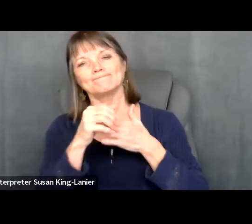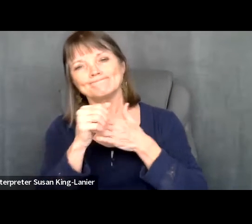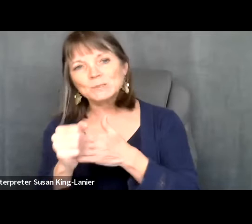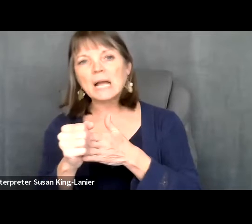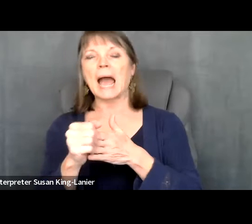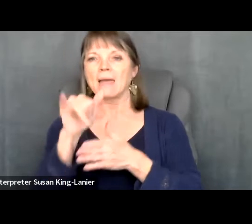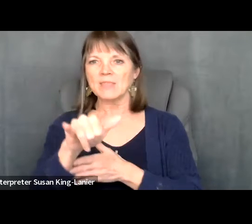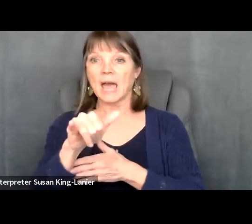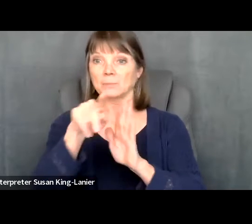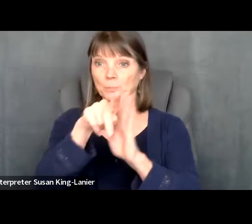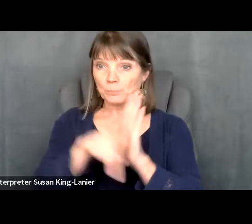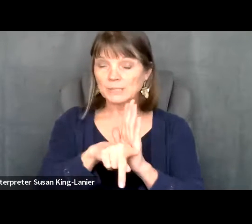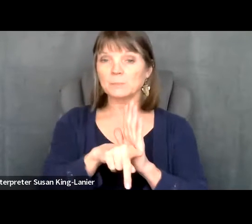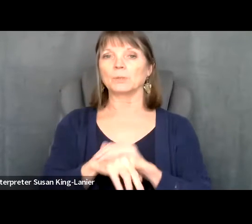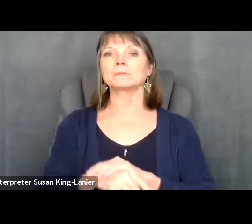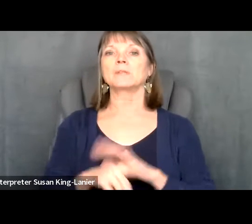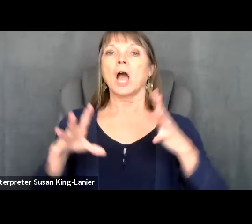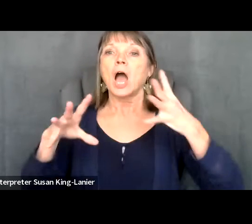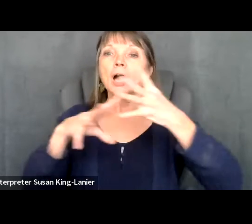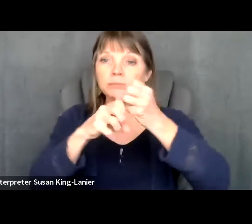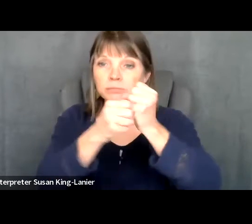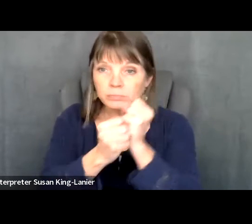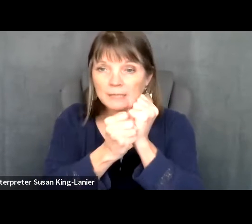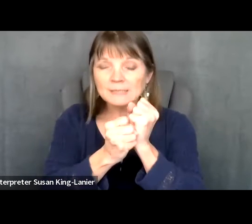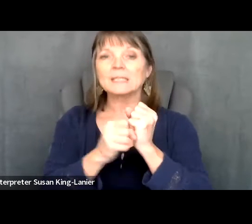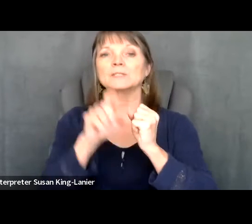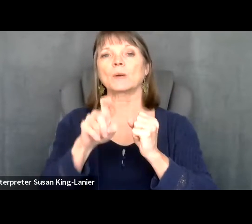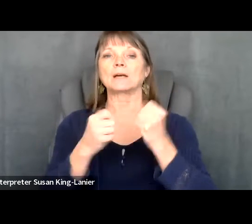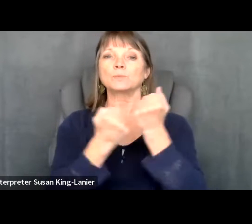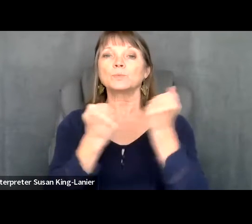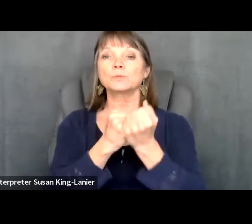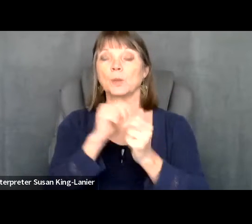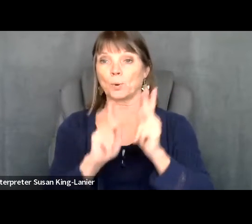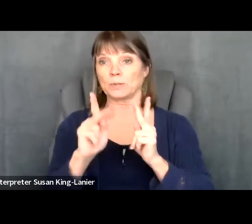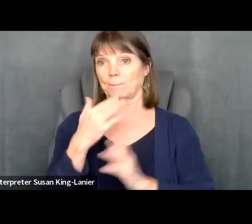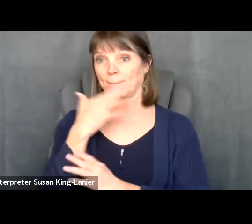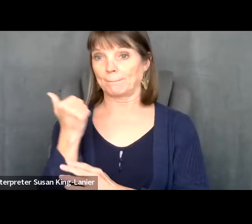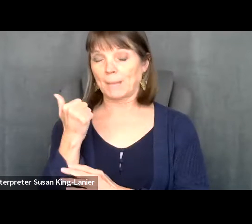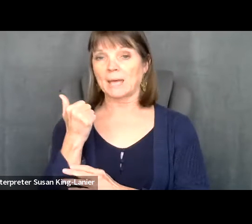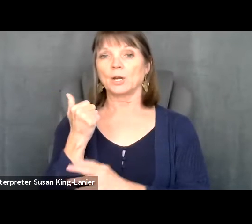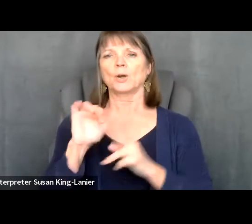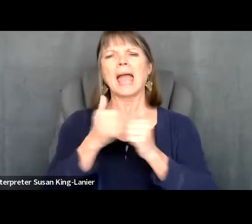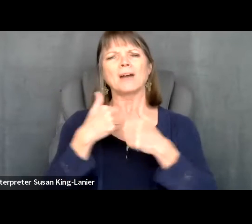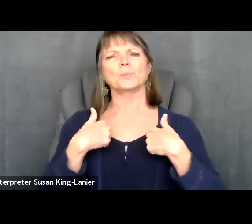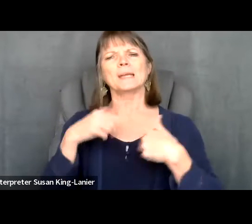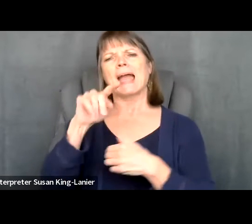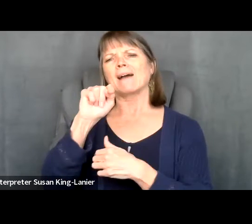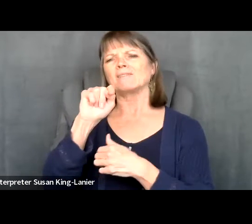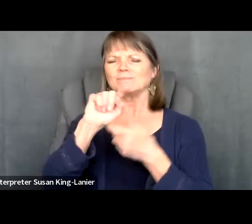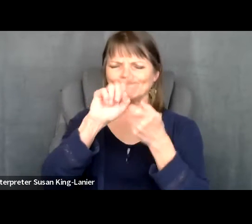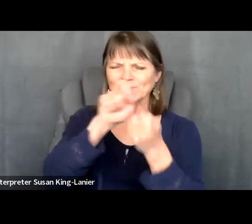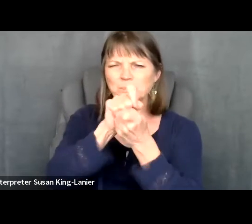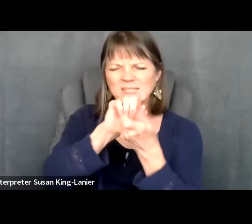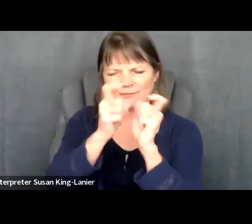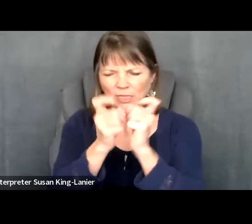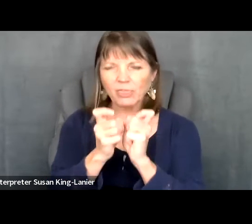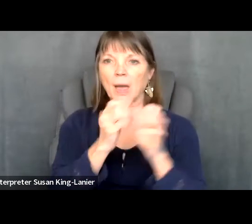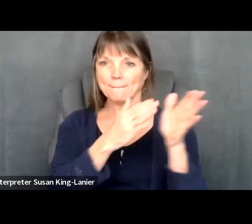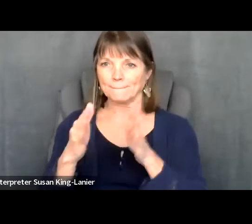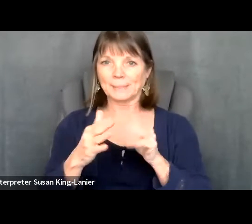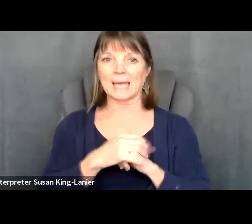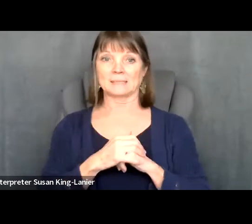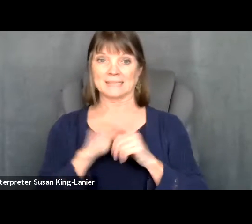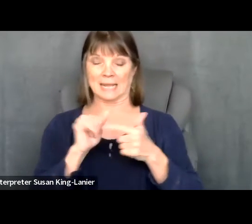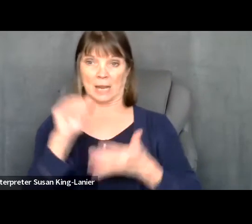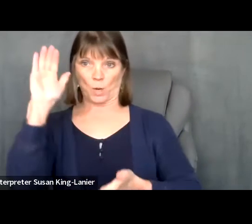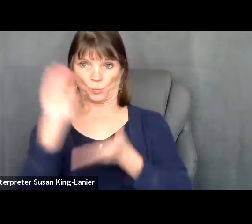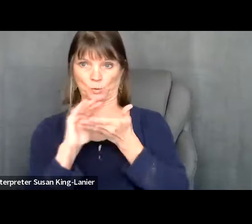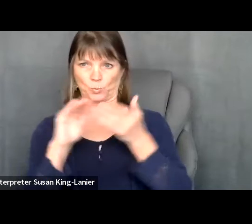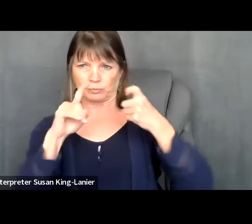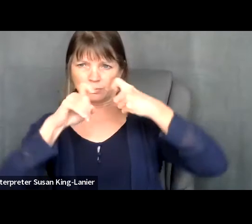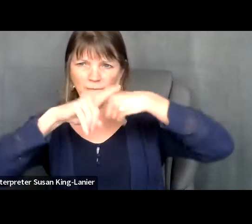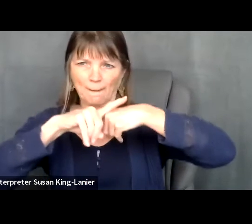Kelly Crosbie: Mit, Ctl and consolidation had to be about what is best for the people we support. How can we get to tailored plans and have some stability in our system? And how can we reduce complexity in the system. One.